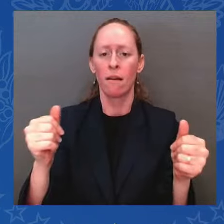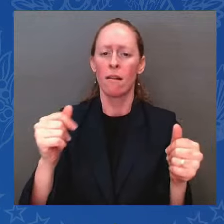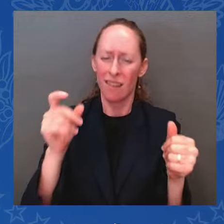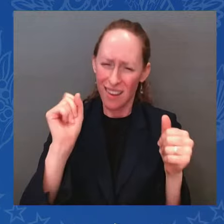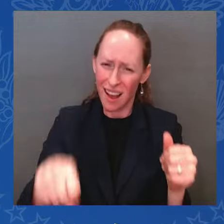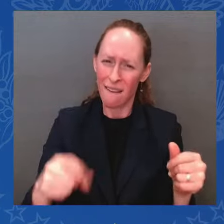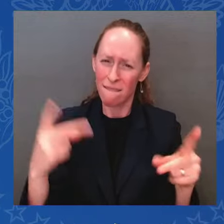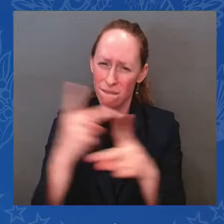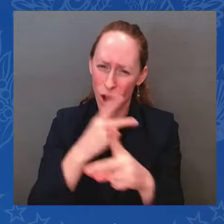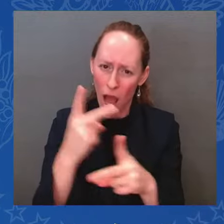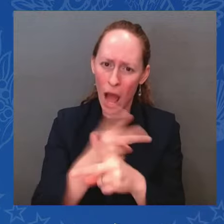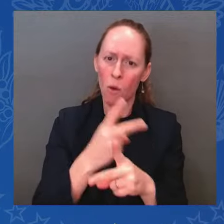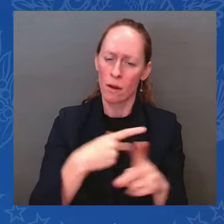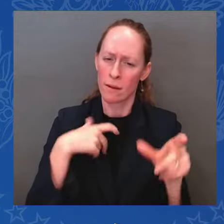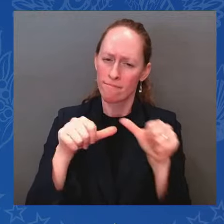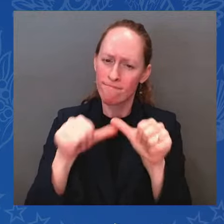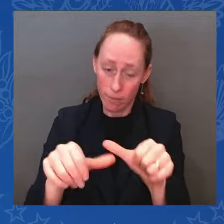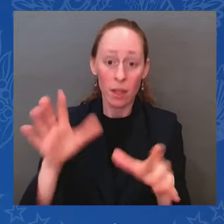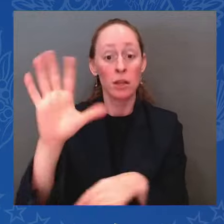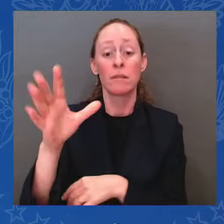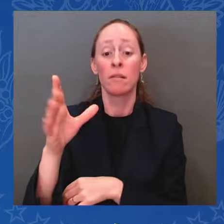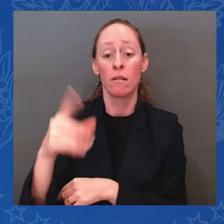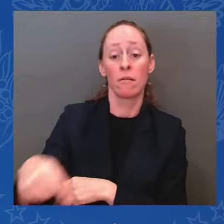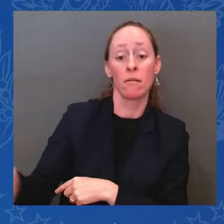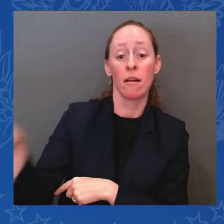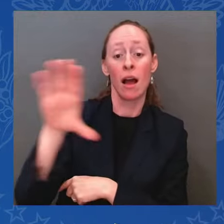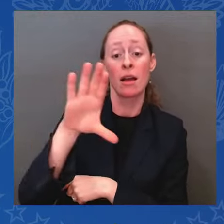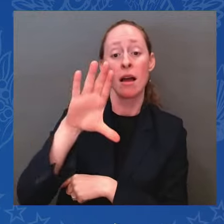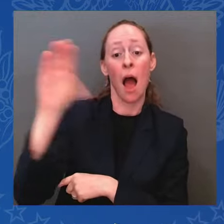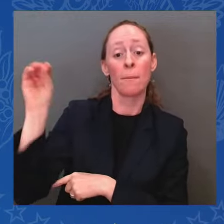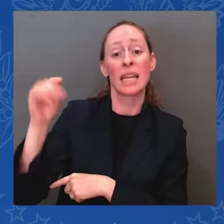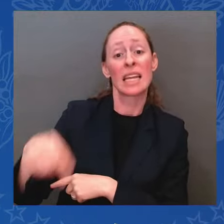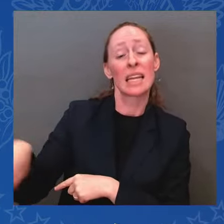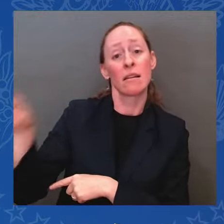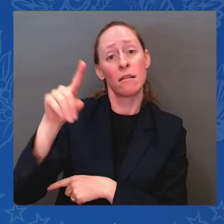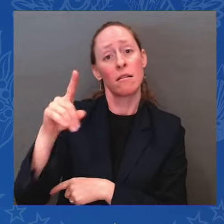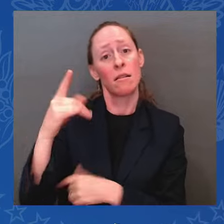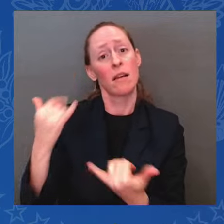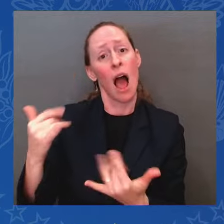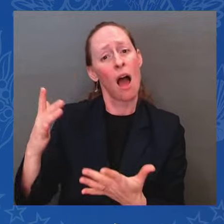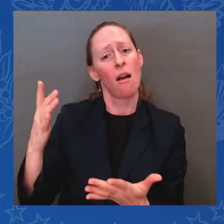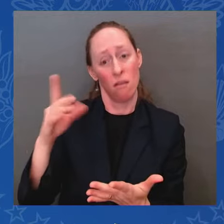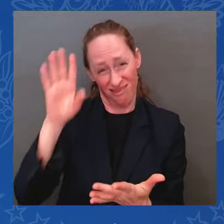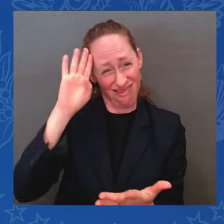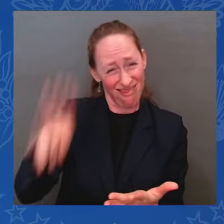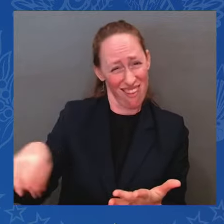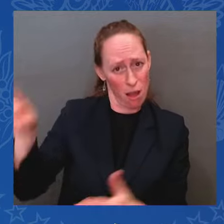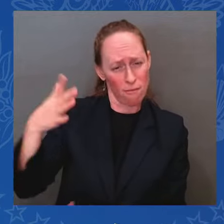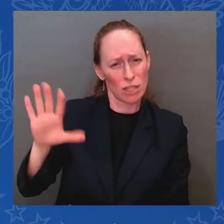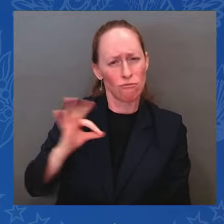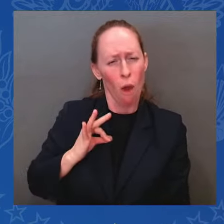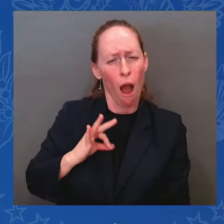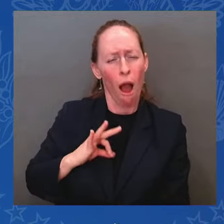But I believe they should go further to ensure record corporate profits mean record contracts for the UAW -- I'm going to say itt again.